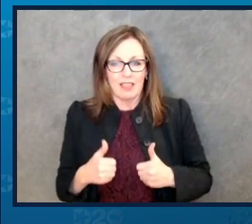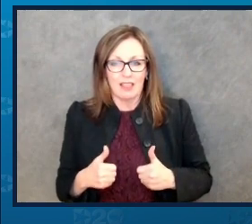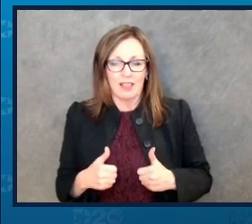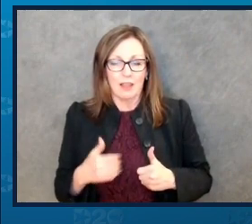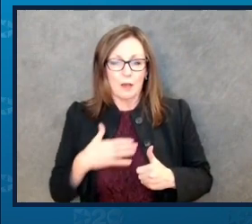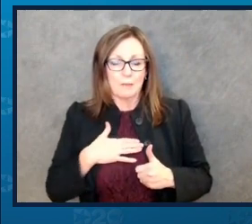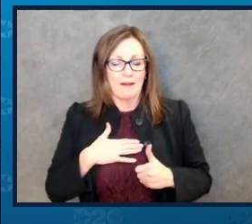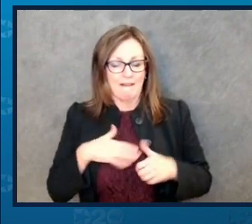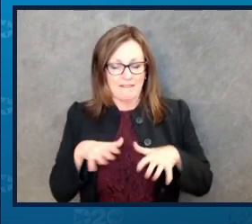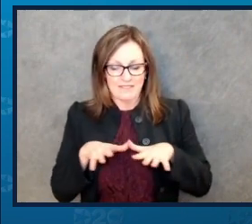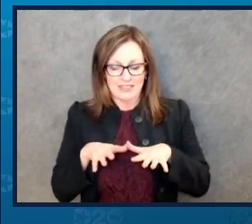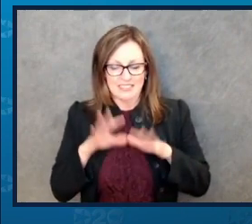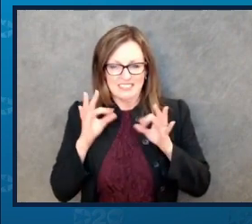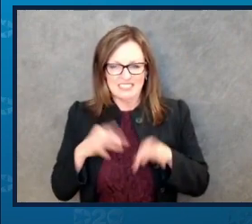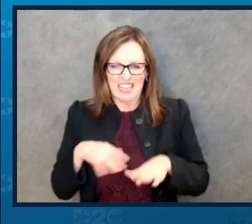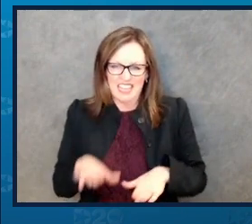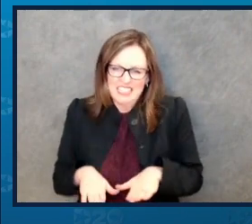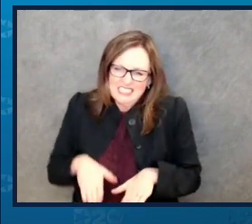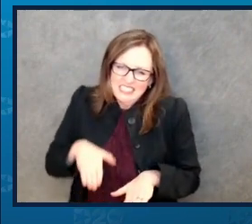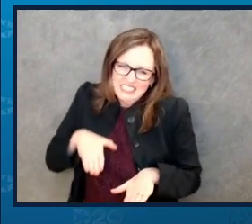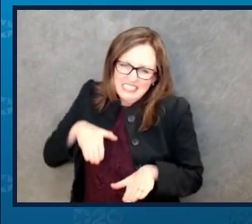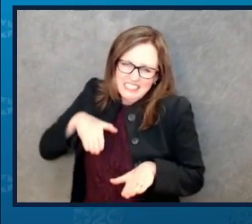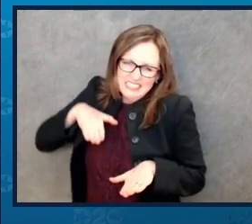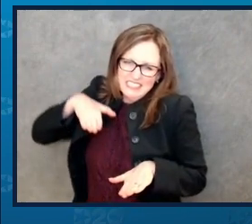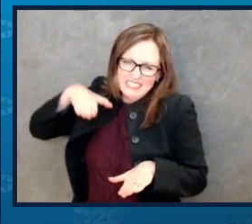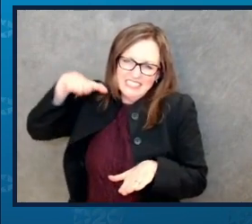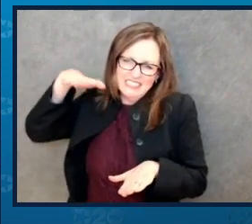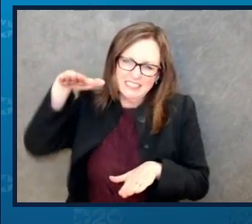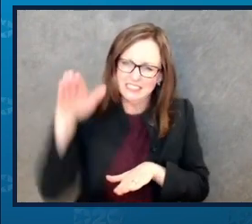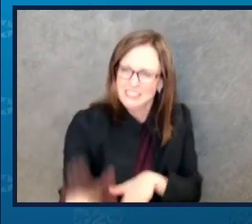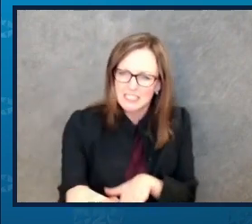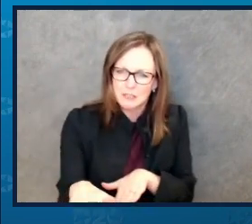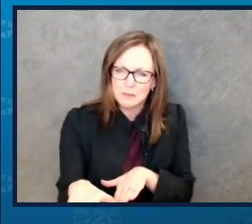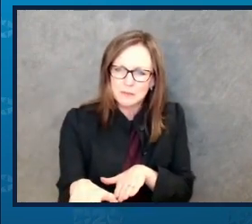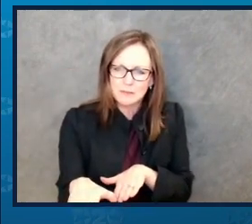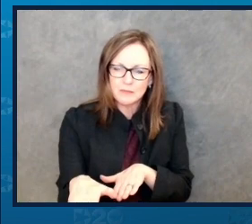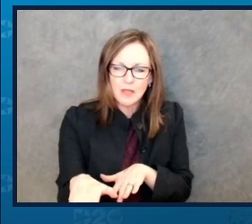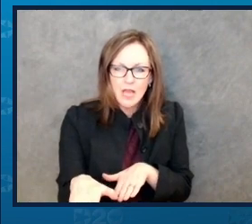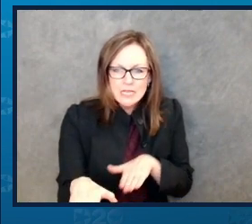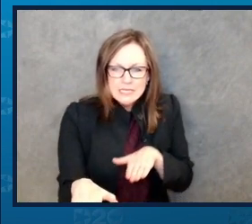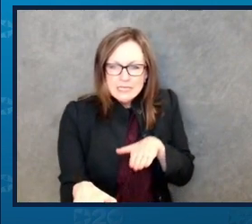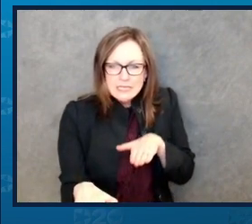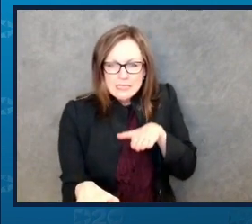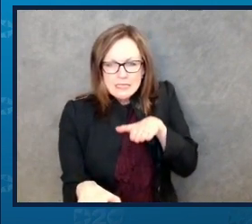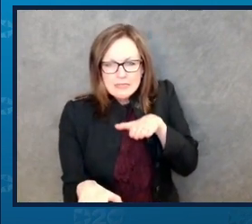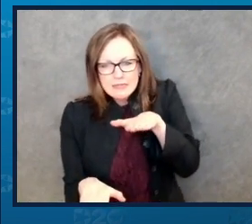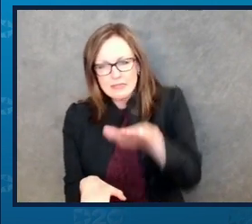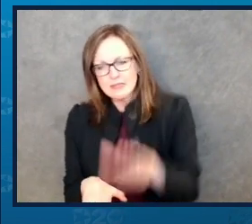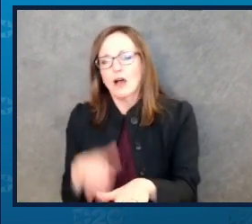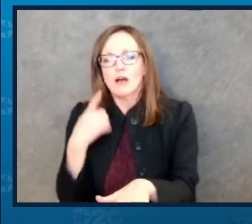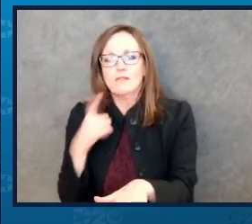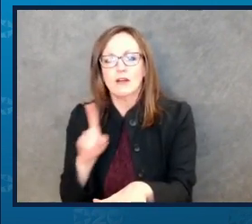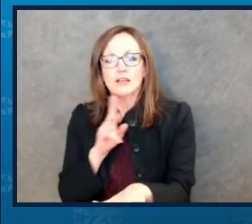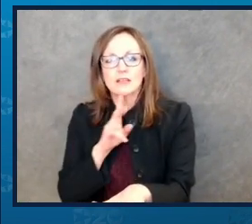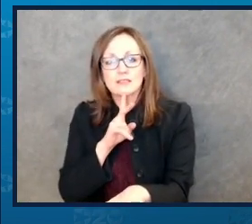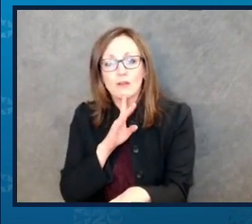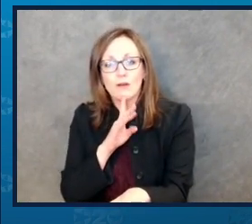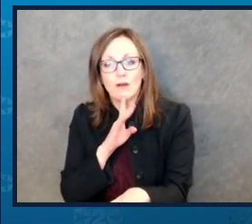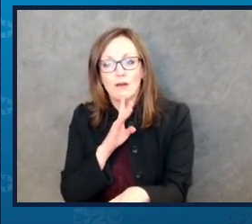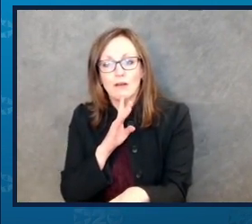I HAVE FOUND ONE WORD AND THEN I FOUND ANOTHER.